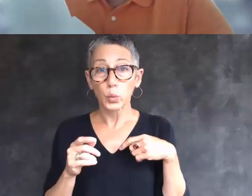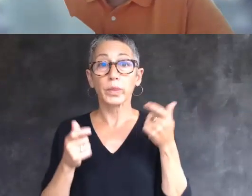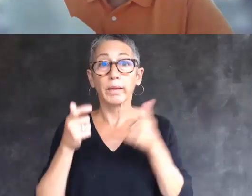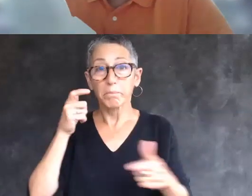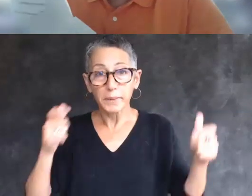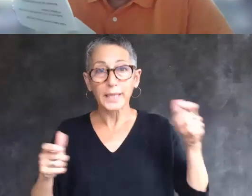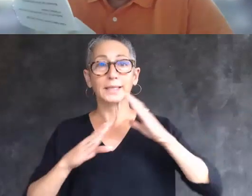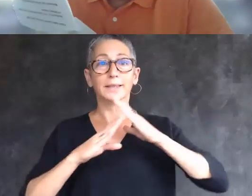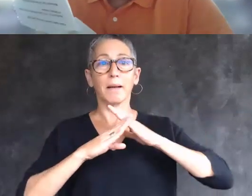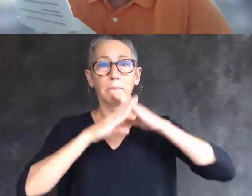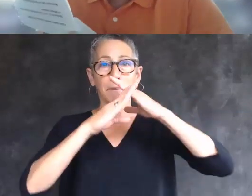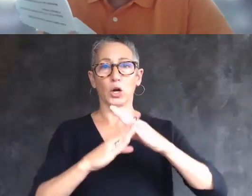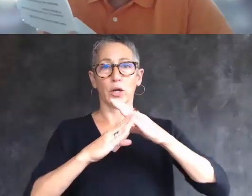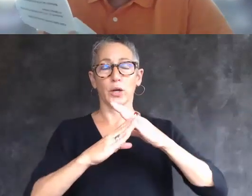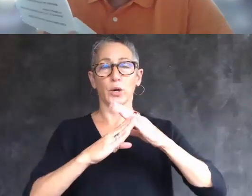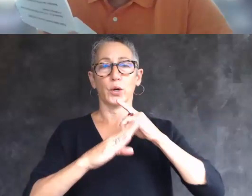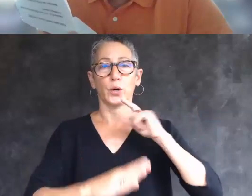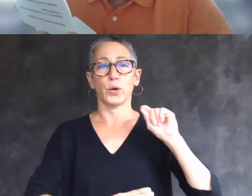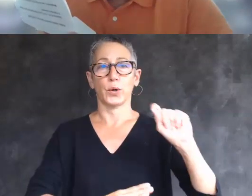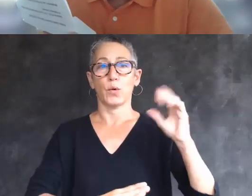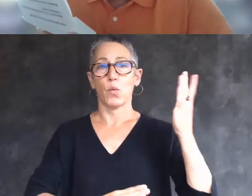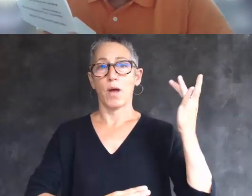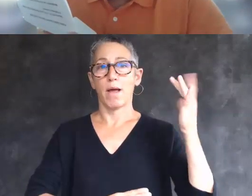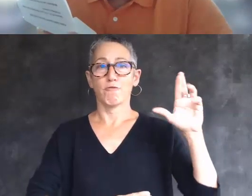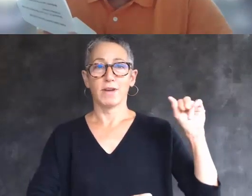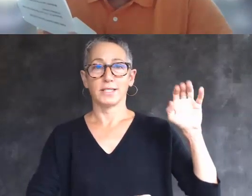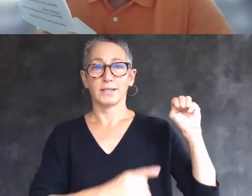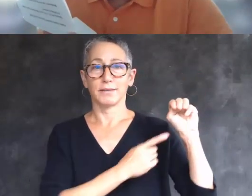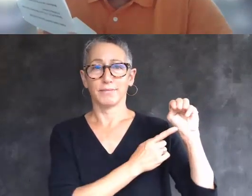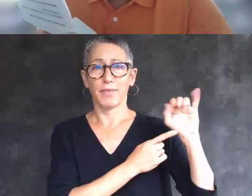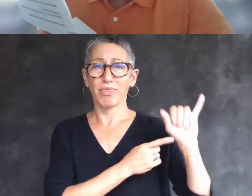because racism is the reason that we're trying to carve out